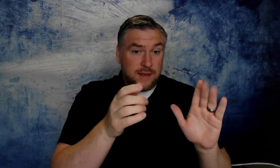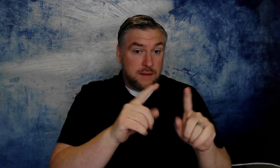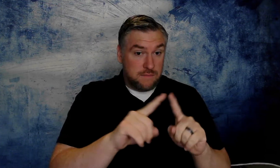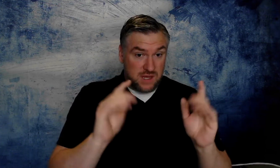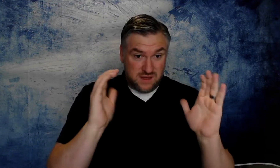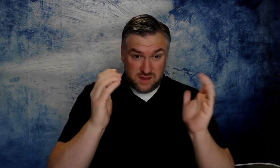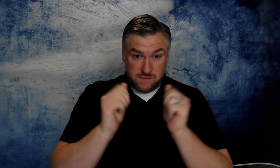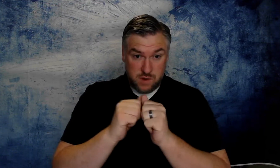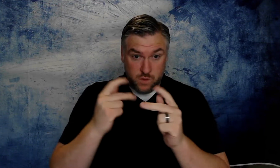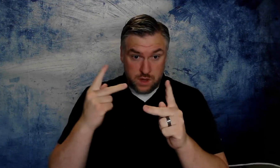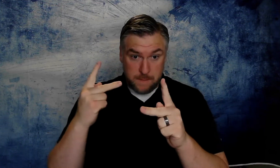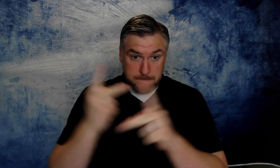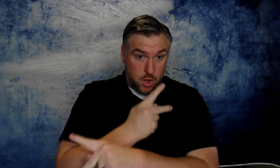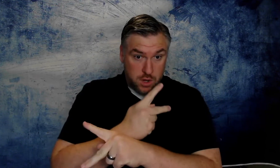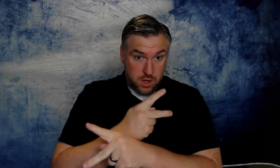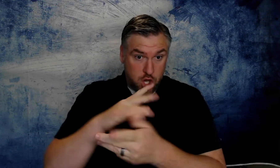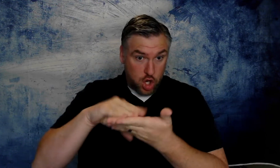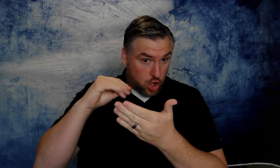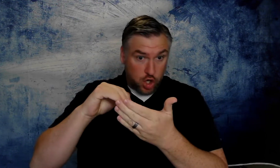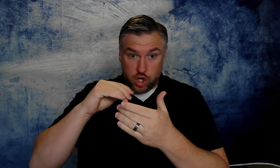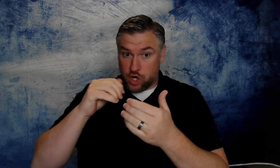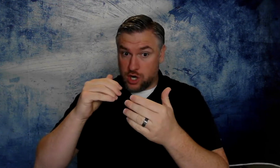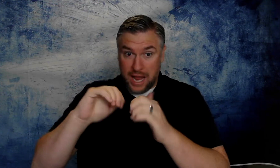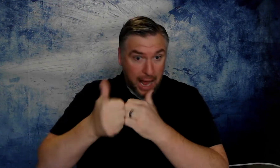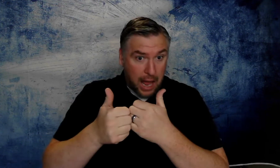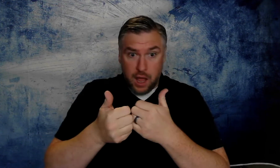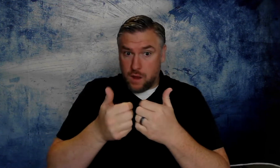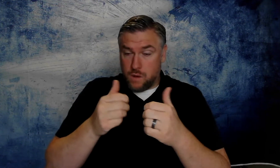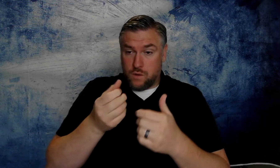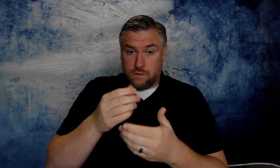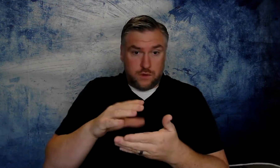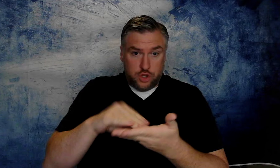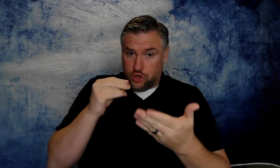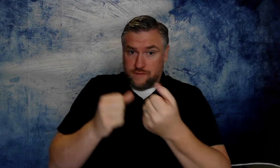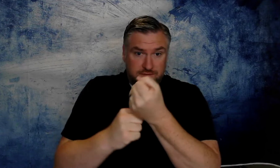Great concept but compare that to learning how to multiply